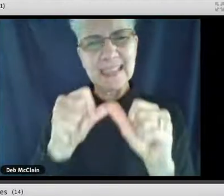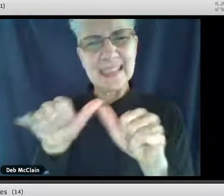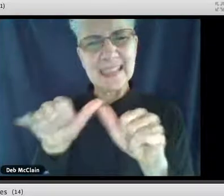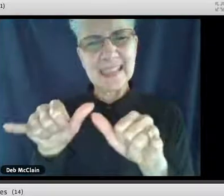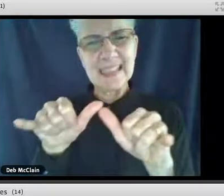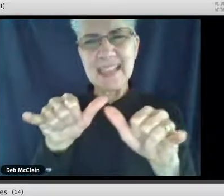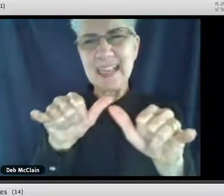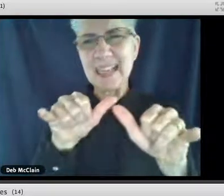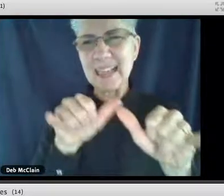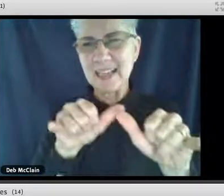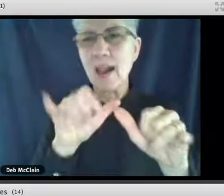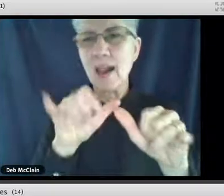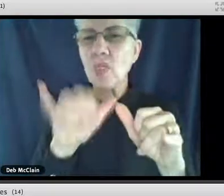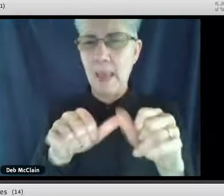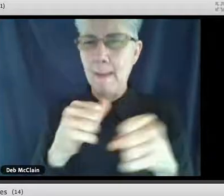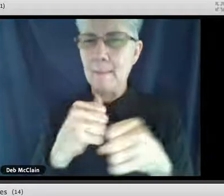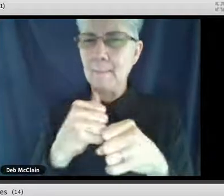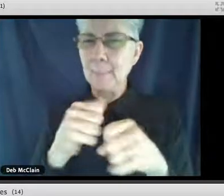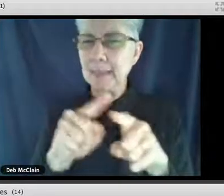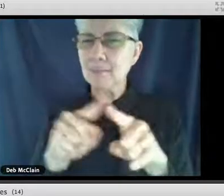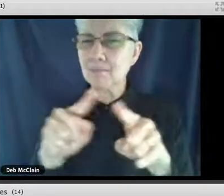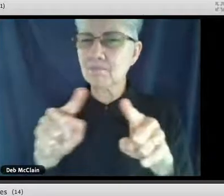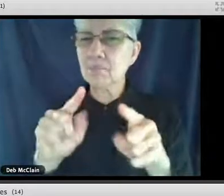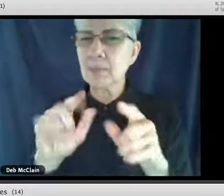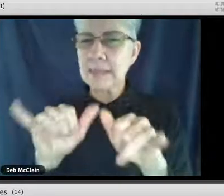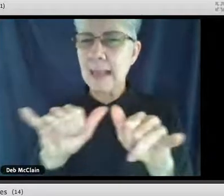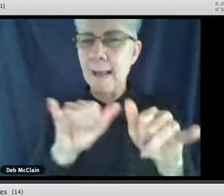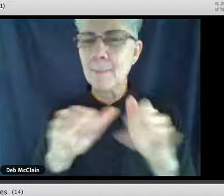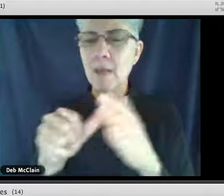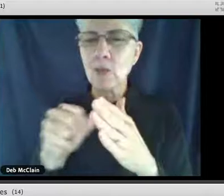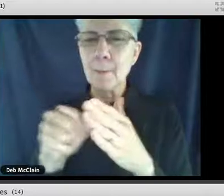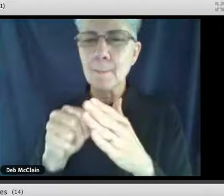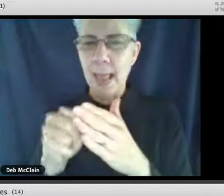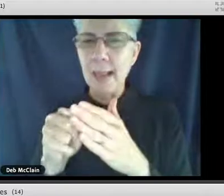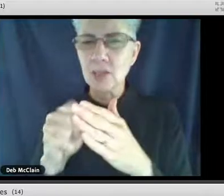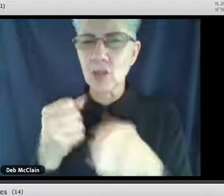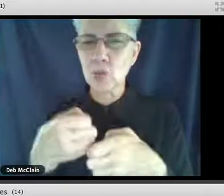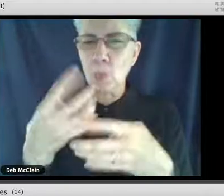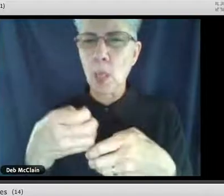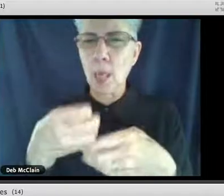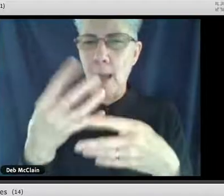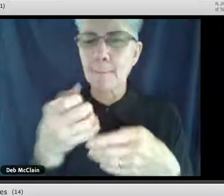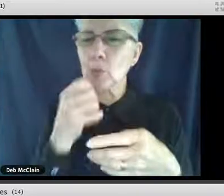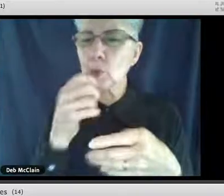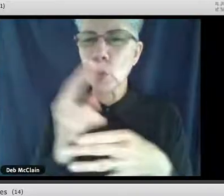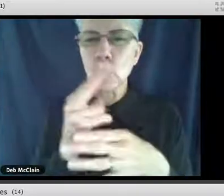that means the same thing every page that you go on, on the page. You don't use blue on one page and pink